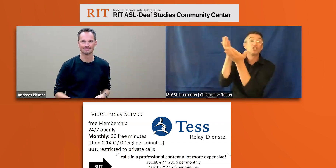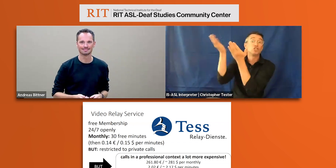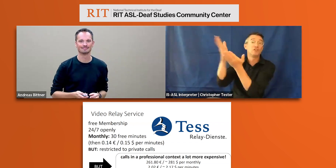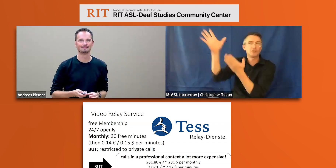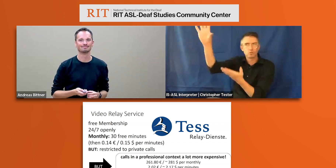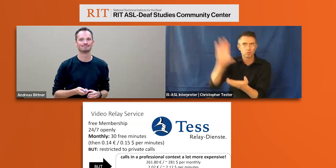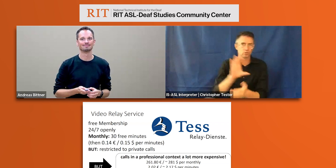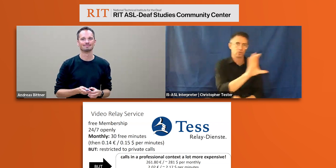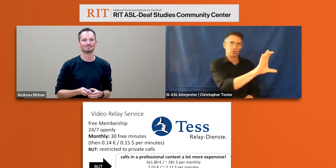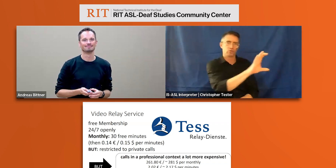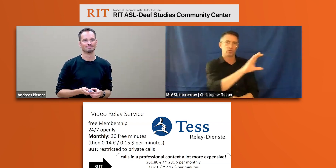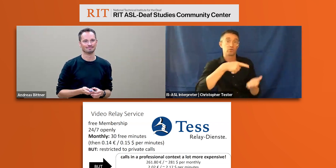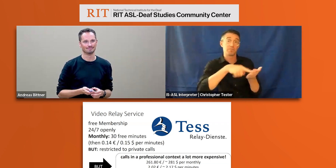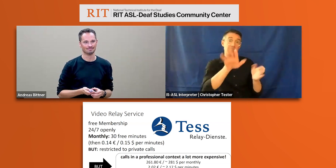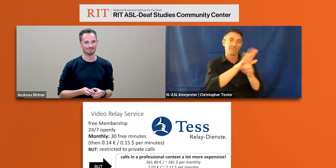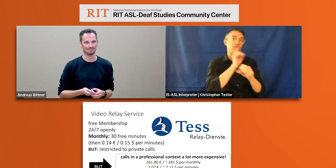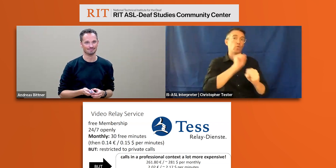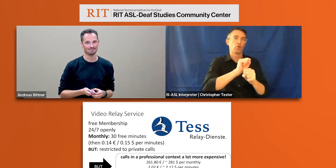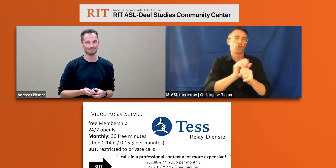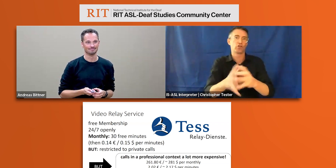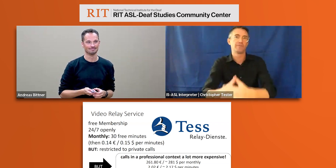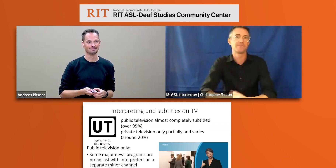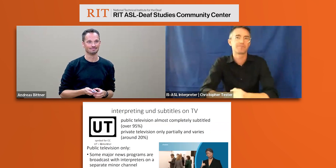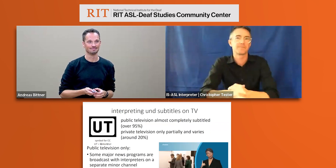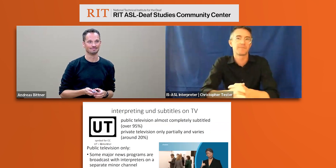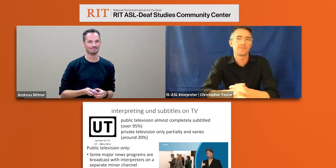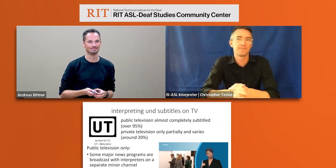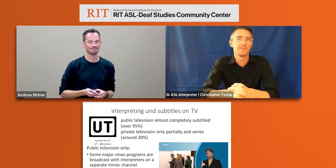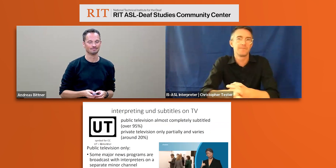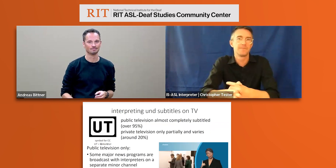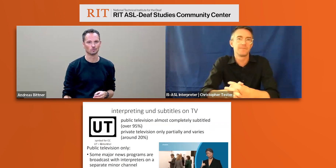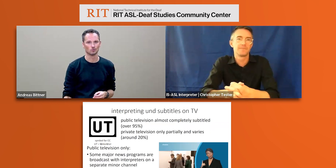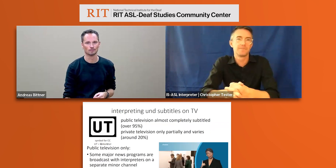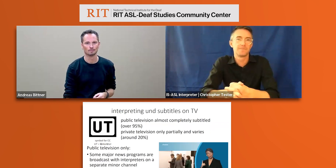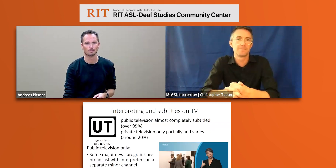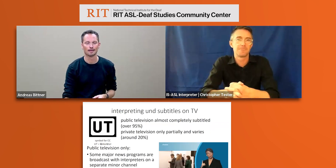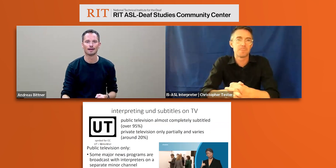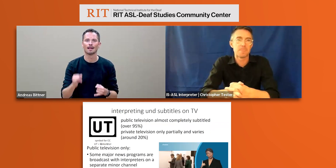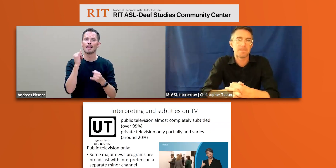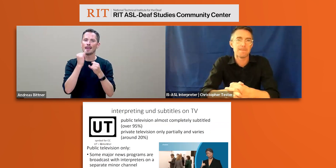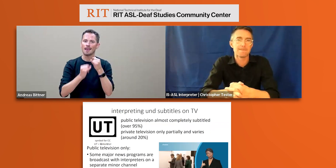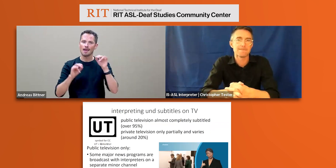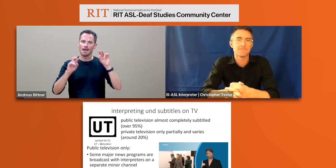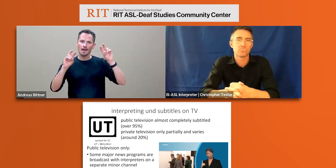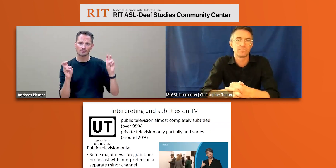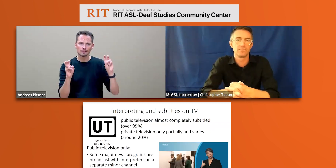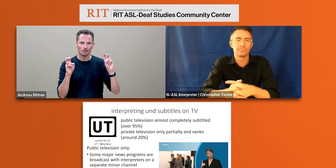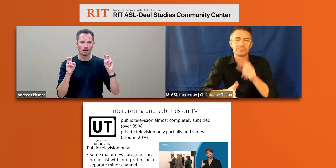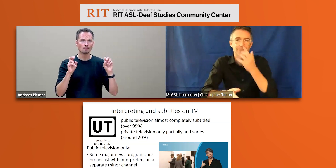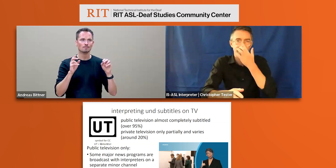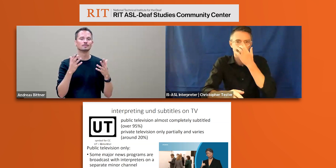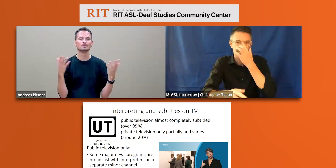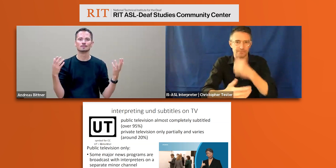for you to be reimbursed if you want to be reimbursed for all the phone calls you make for work.